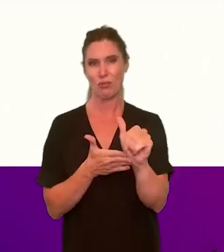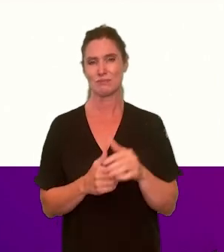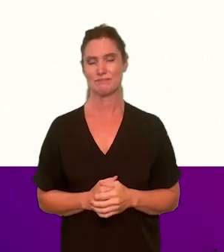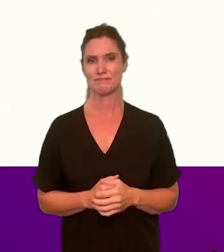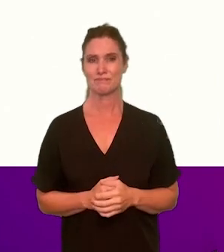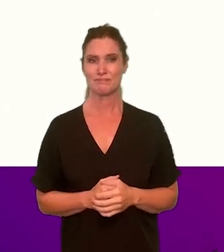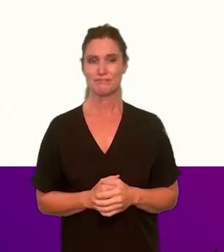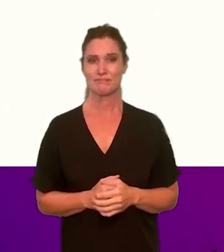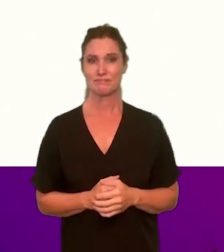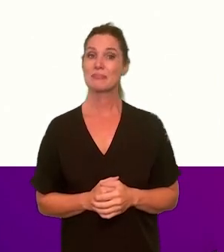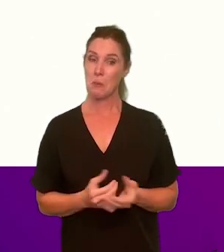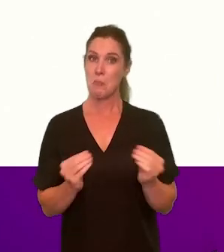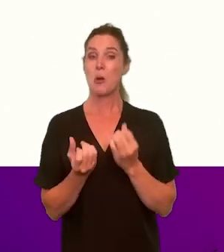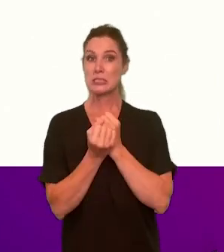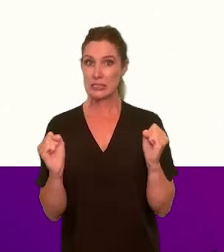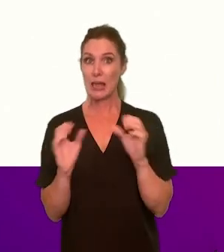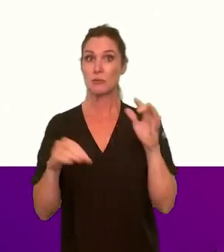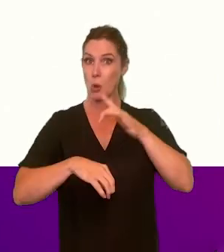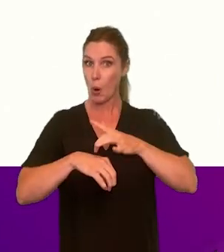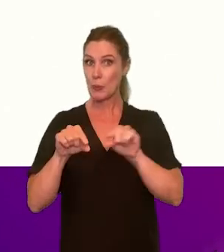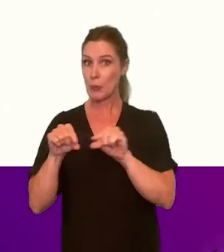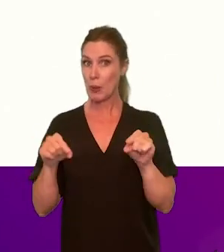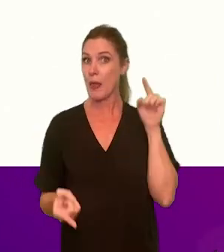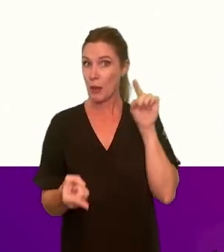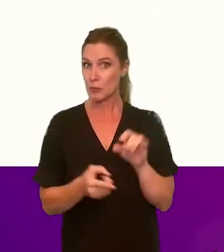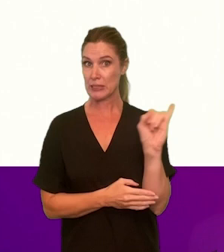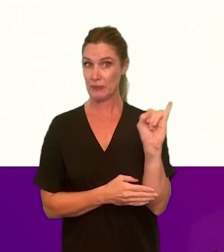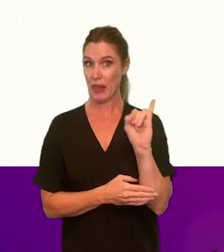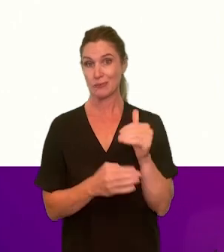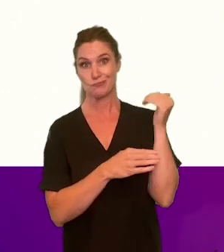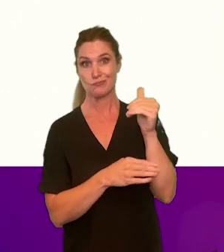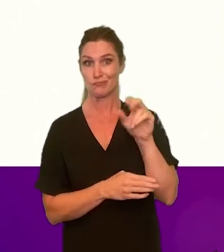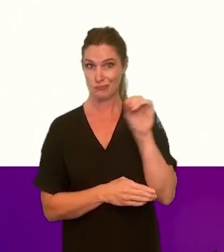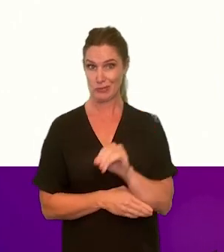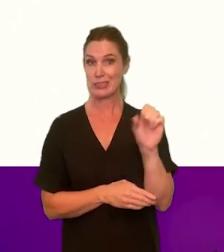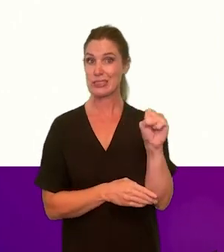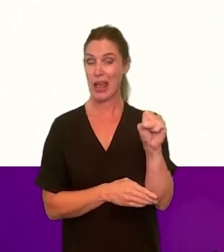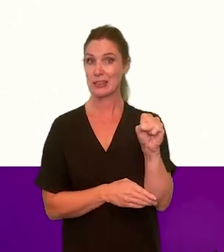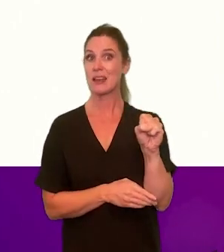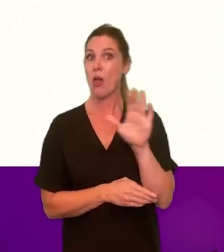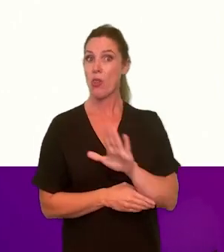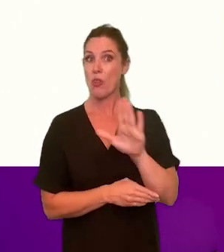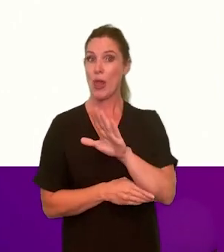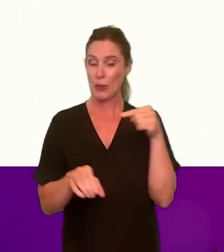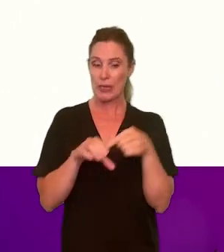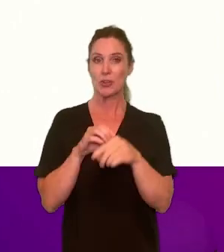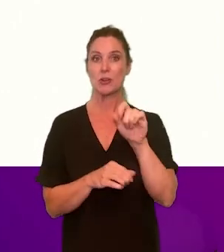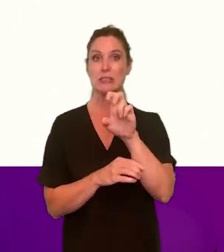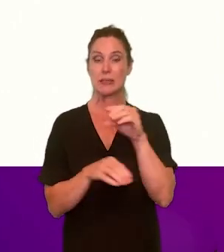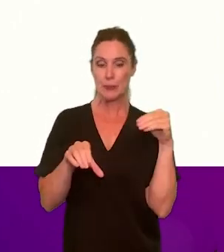There are safer no-touch catheters that reduce infections by over 30% because of their insertion sleeves and introducer tips